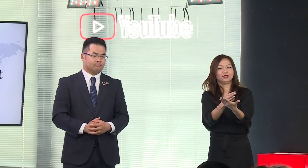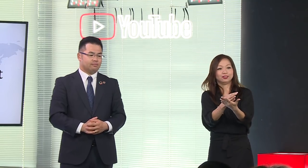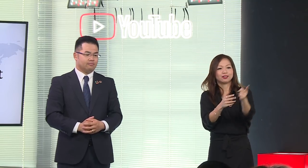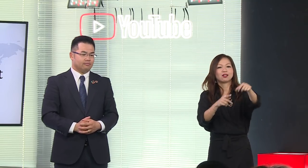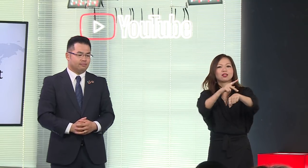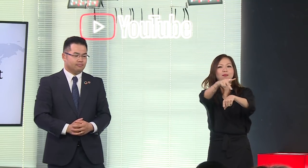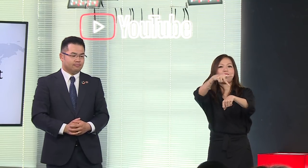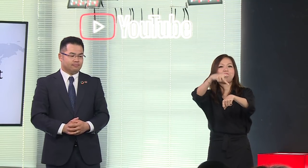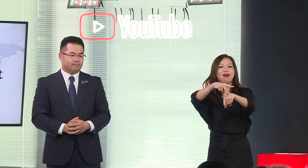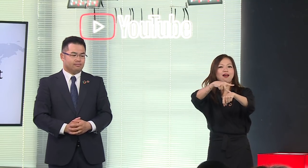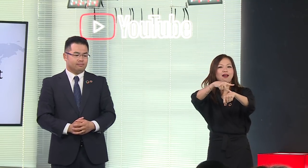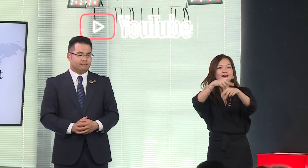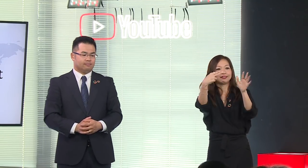develop and train more and more interpreters within the region.